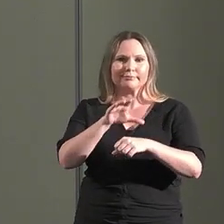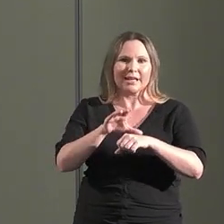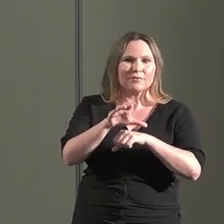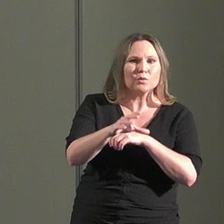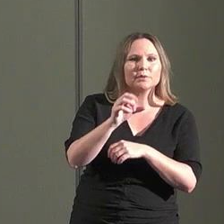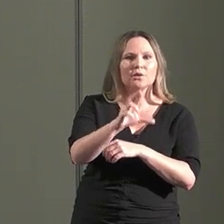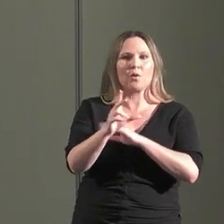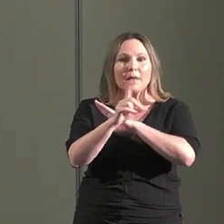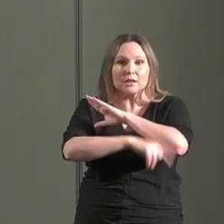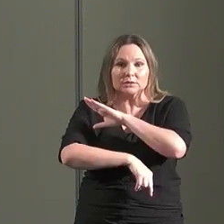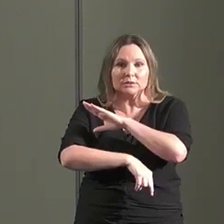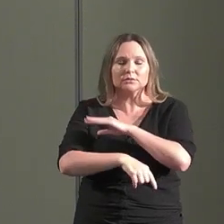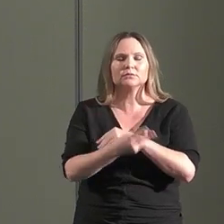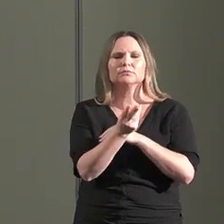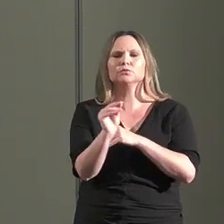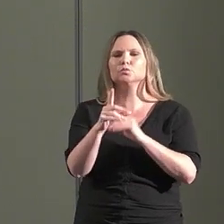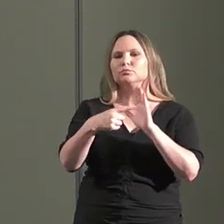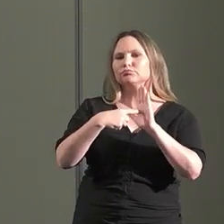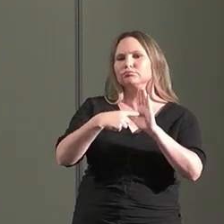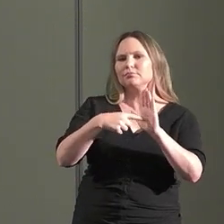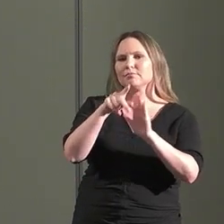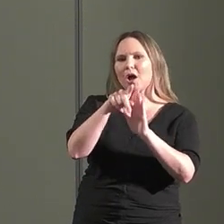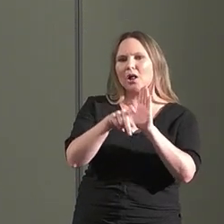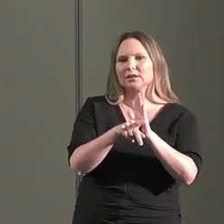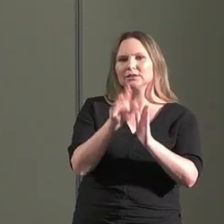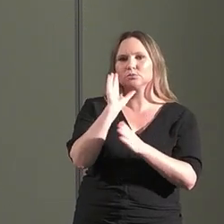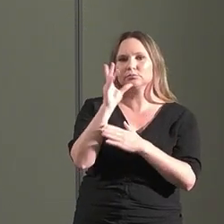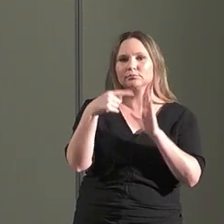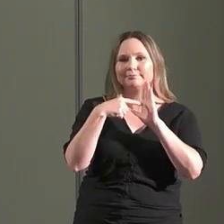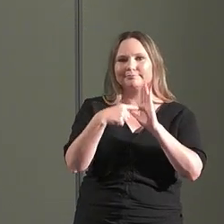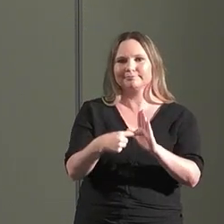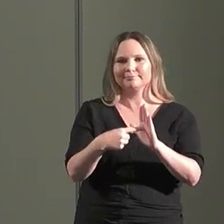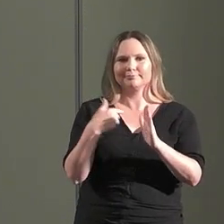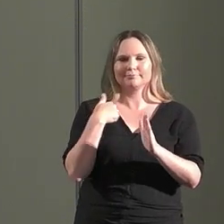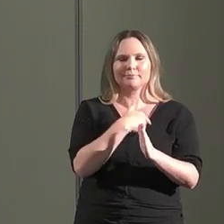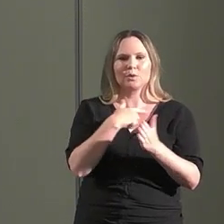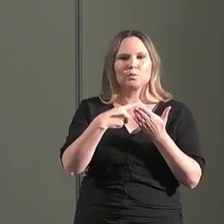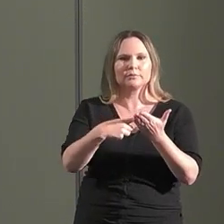Just a couple example policies to show you what kind of what we're talking about.